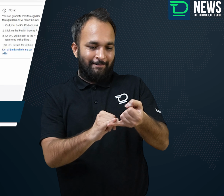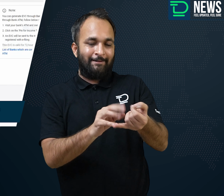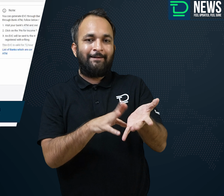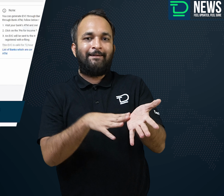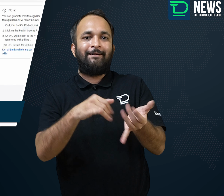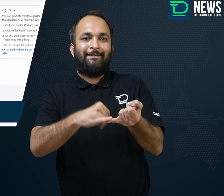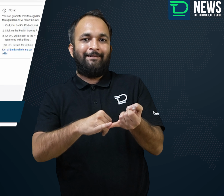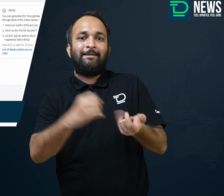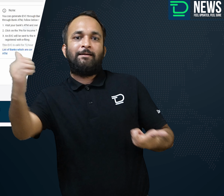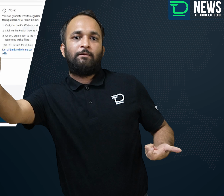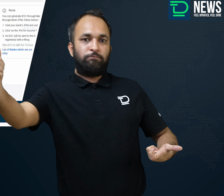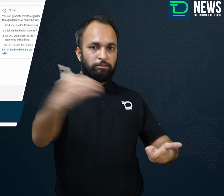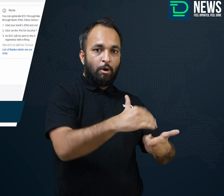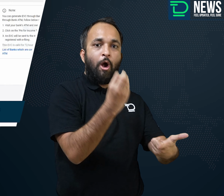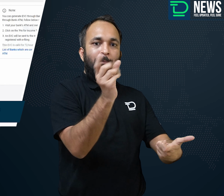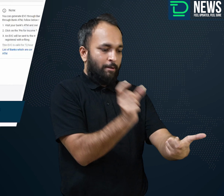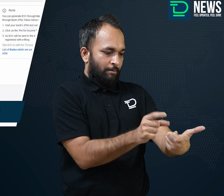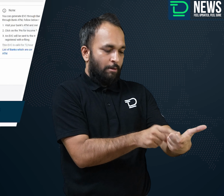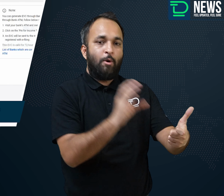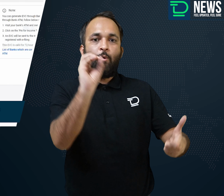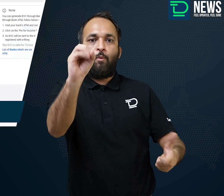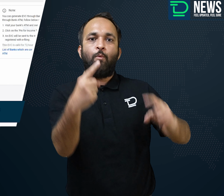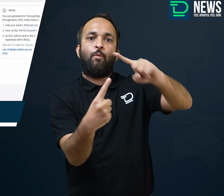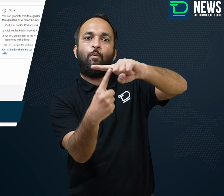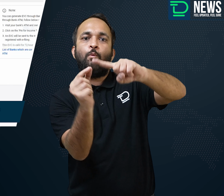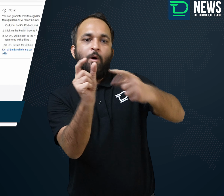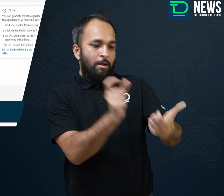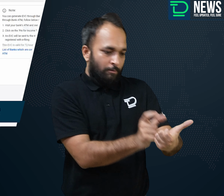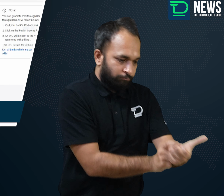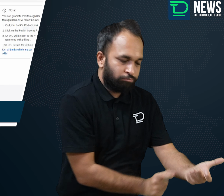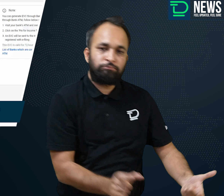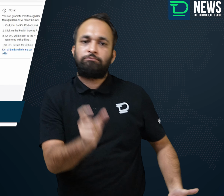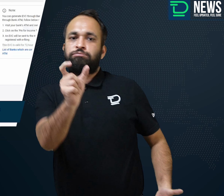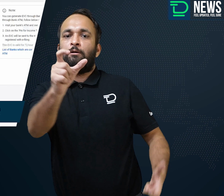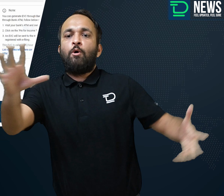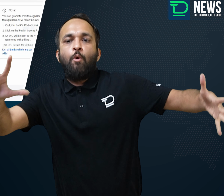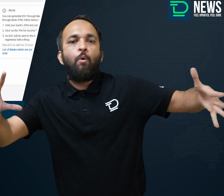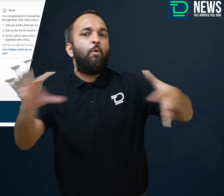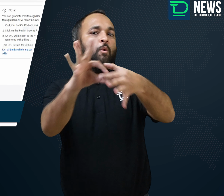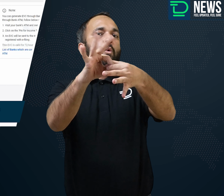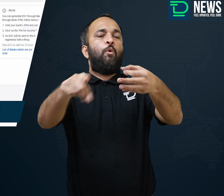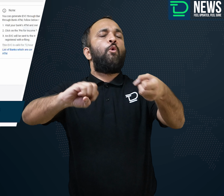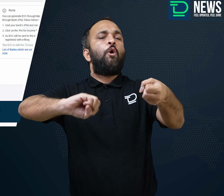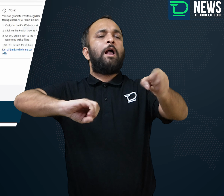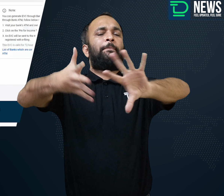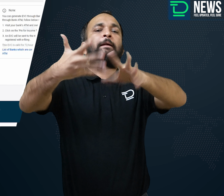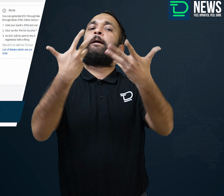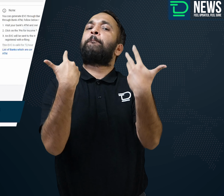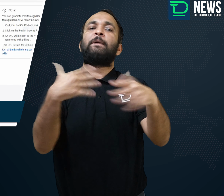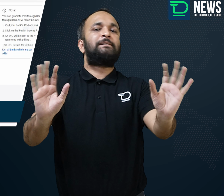Registering a mobile number will receive ``one time password''.